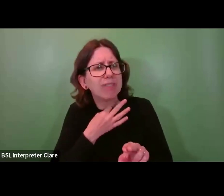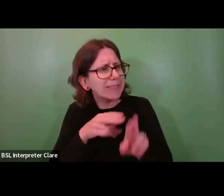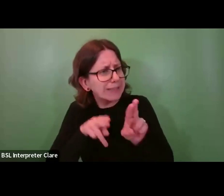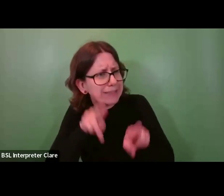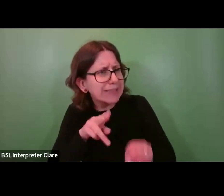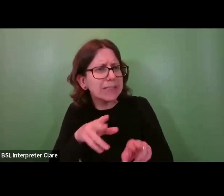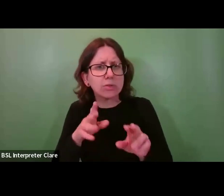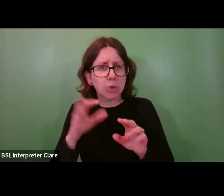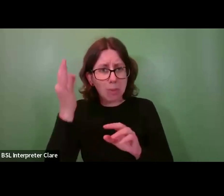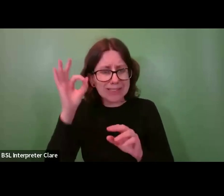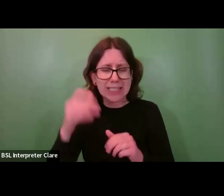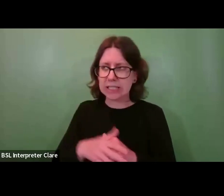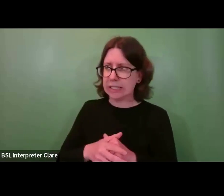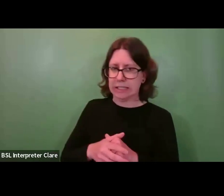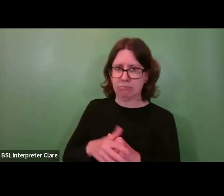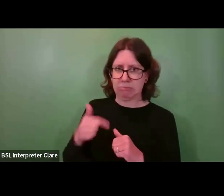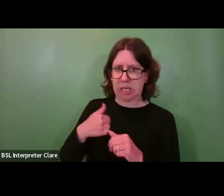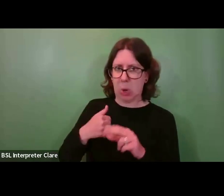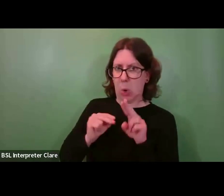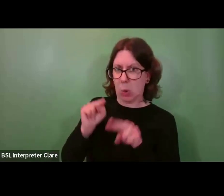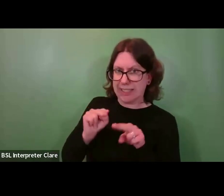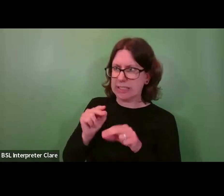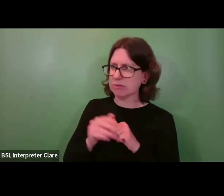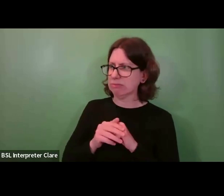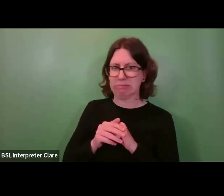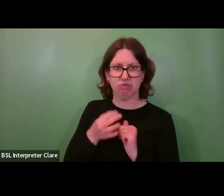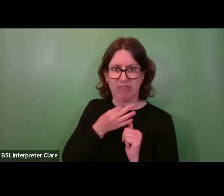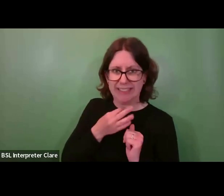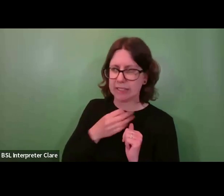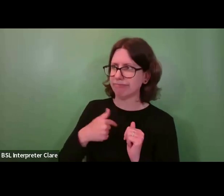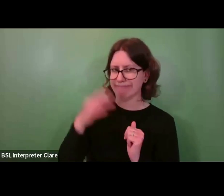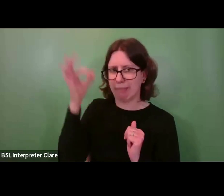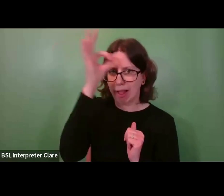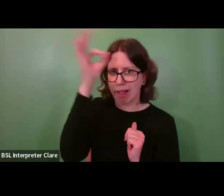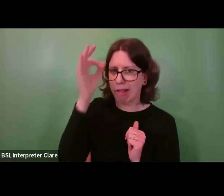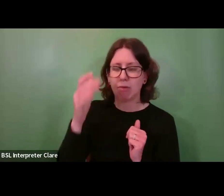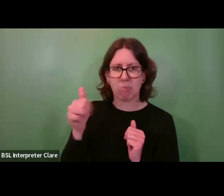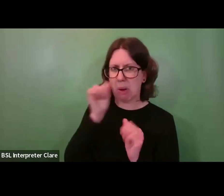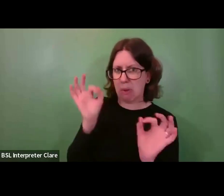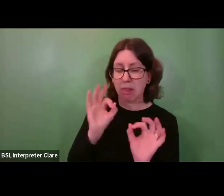"Well, I don't know anything about audit or risk." And and he said to me, "But you've been an athlete."